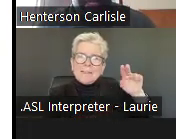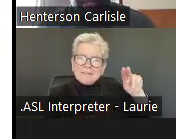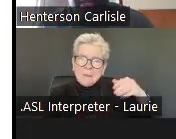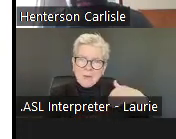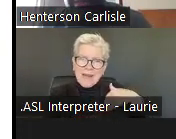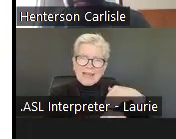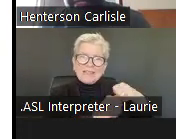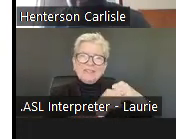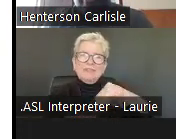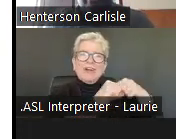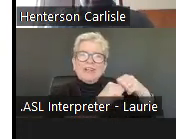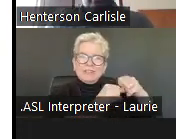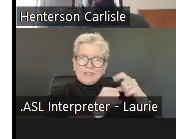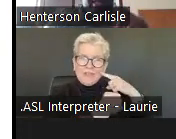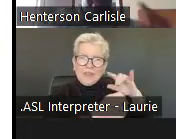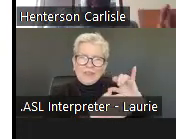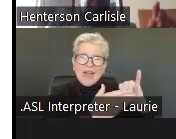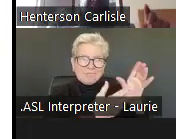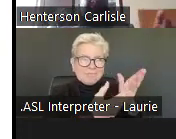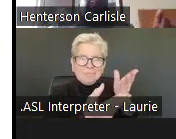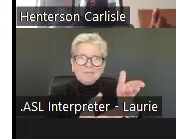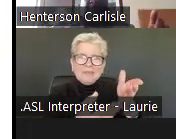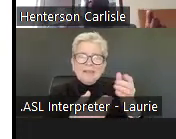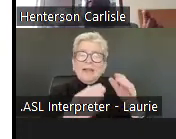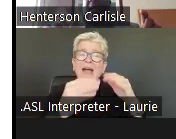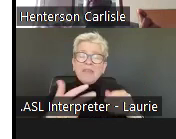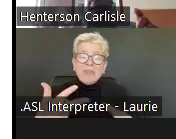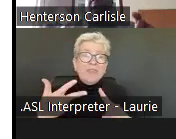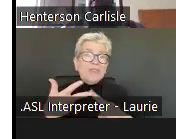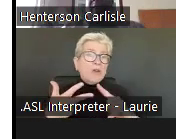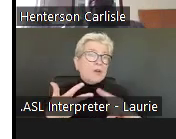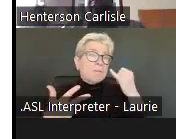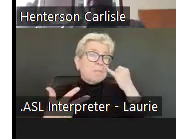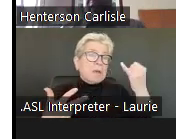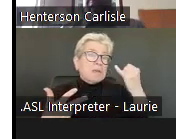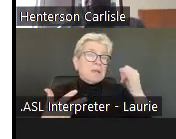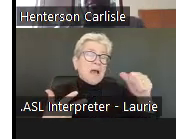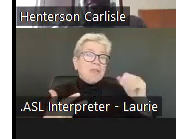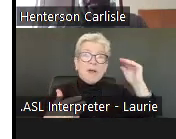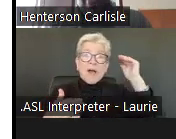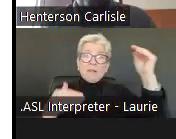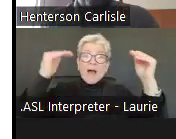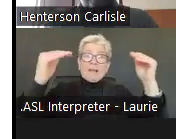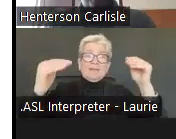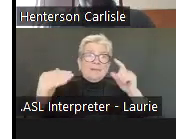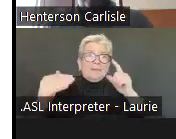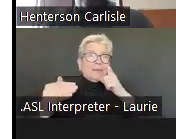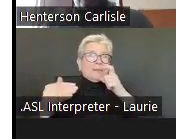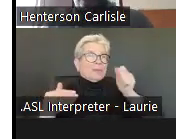and then also thinking about an adult champion. So how can our staff be mentor